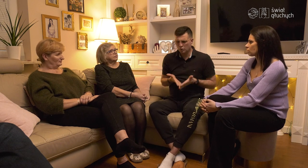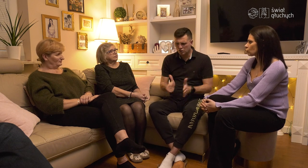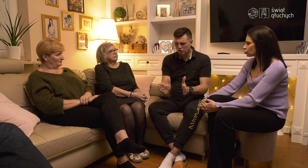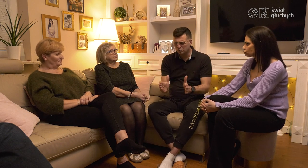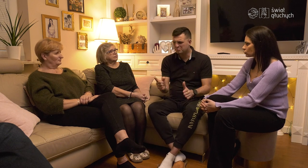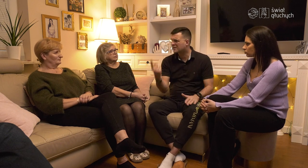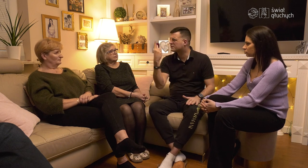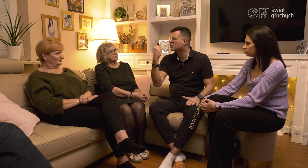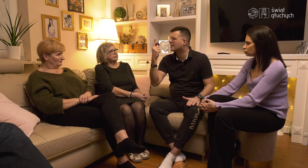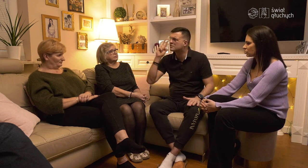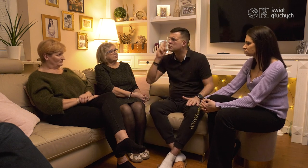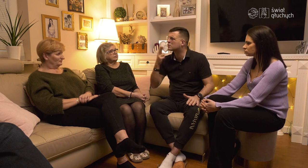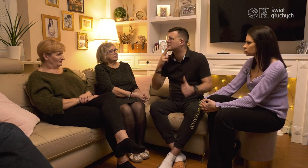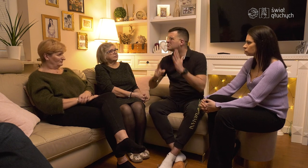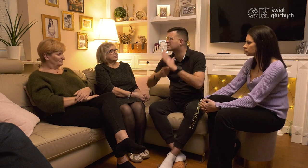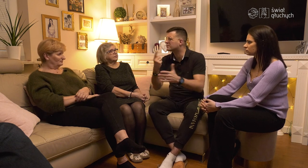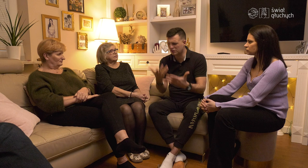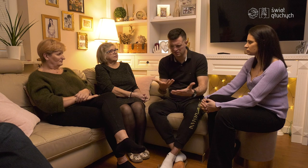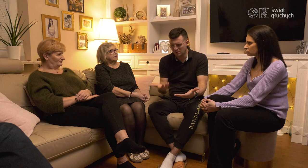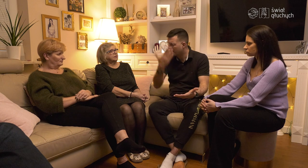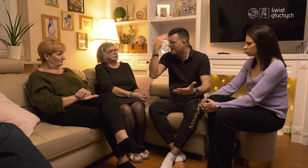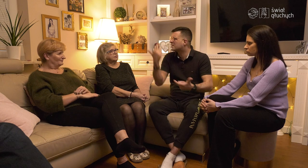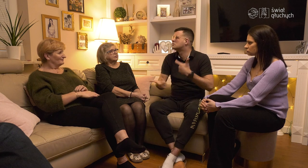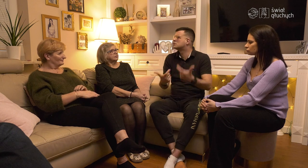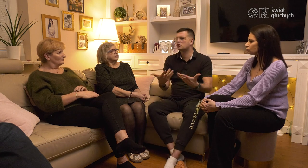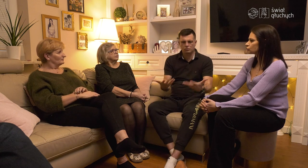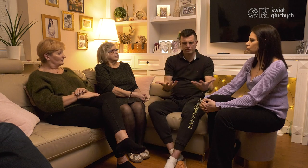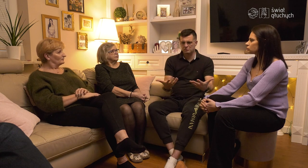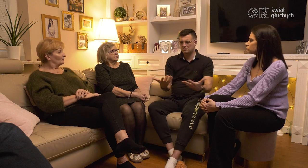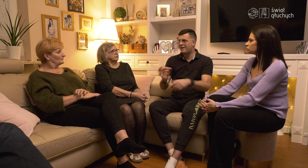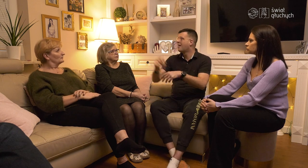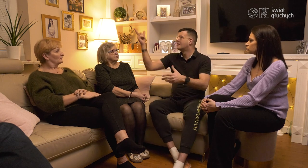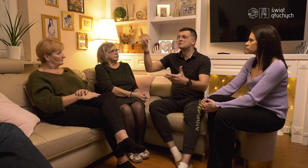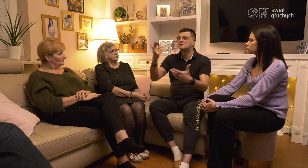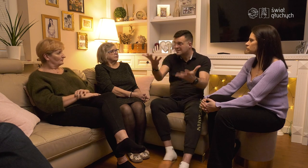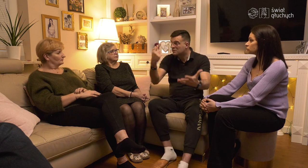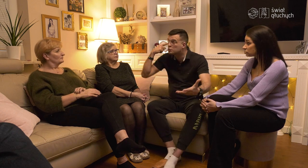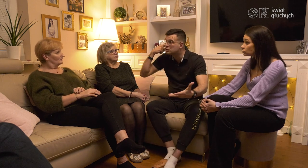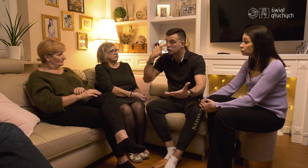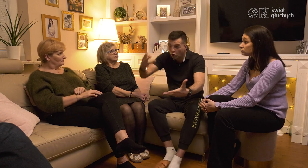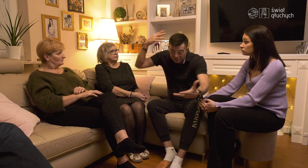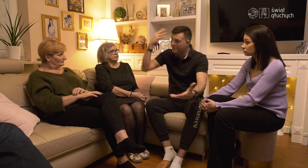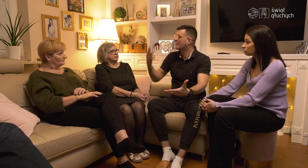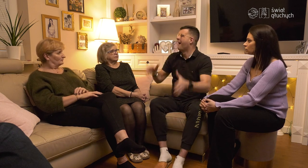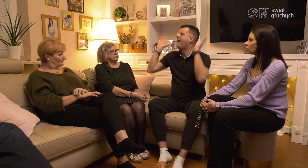and a deaf child is born to them for the first time, they don't know what to do And the doctors urge: "Do you want it to hear? Then you need an implant!",